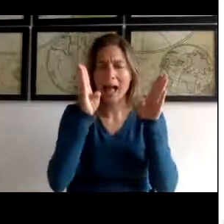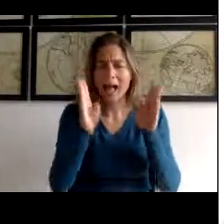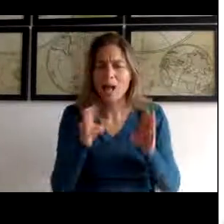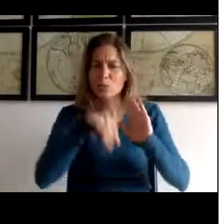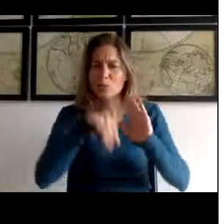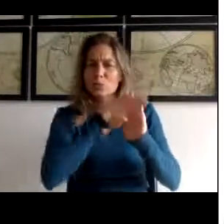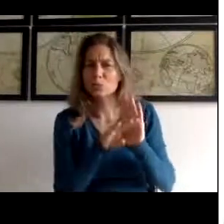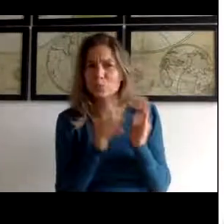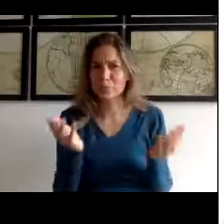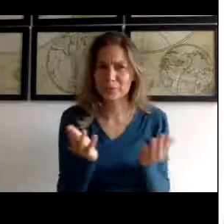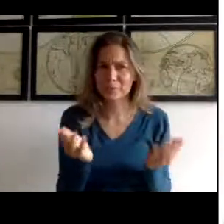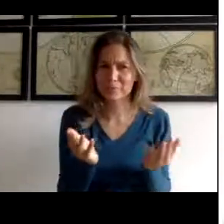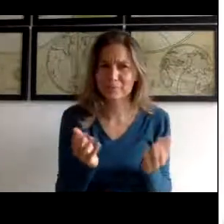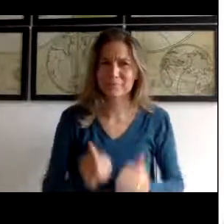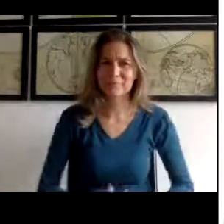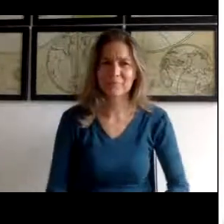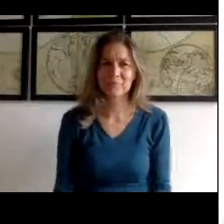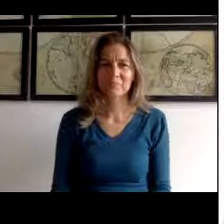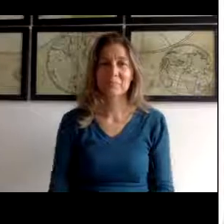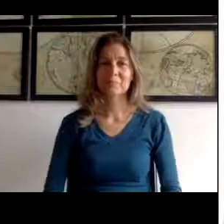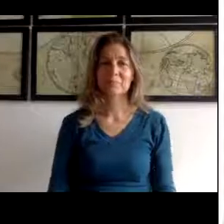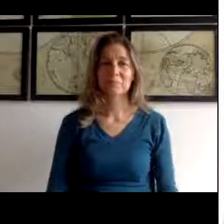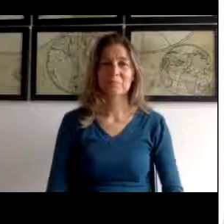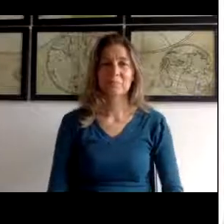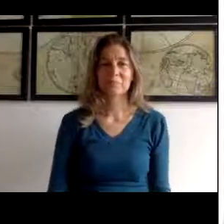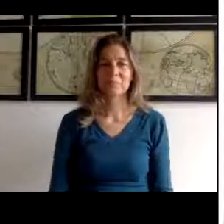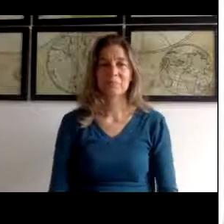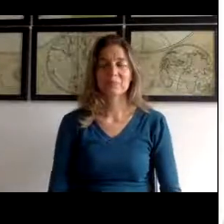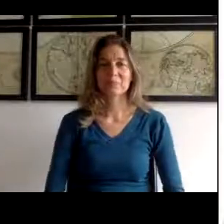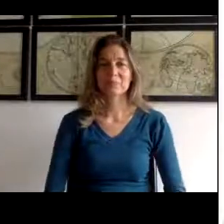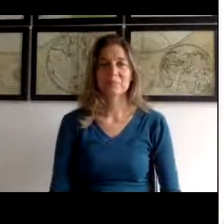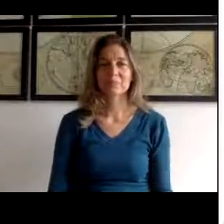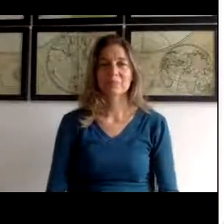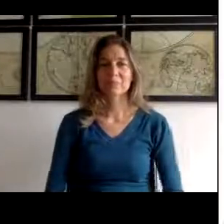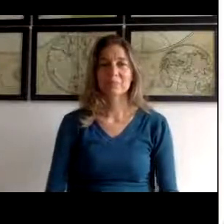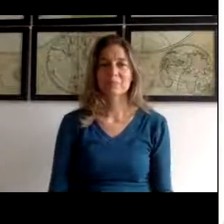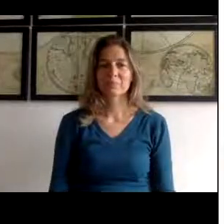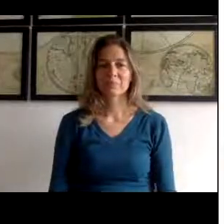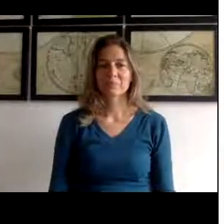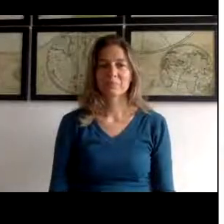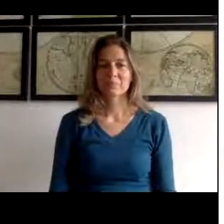Is there another slide with more details? I want to make sure I haven't missed anything.